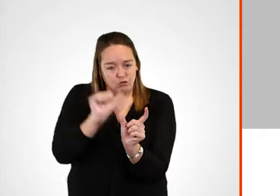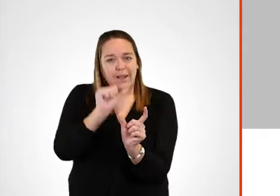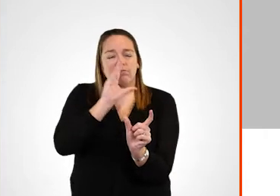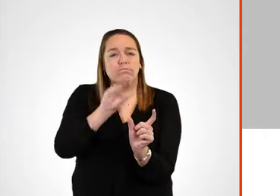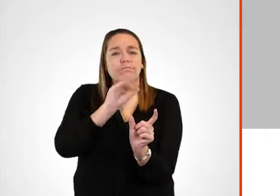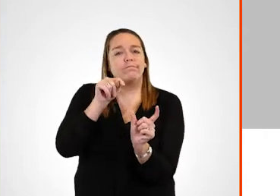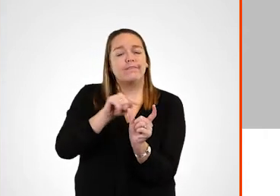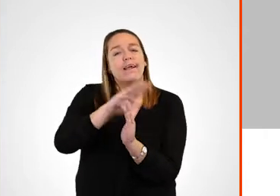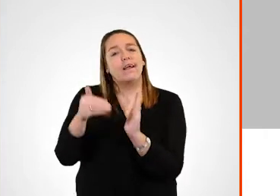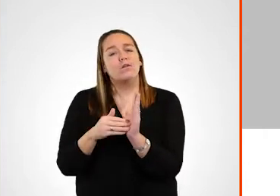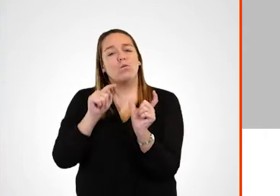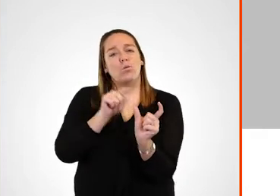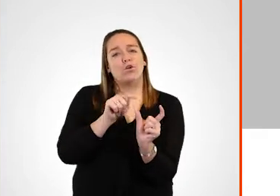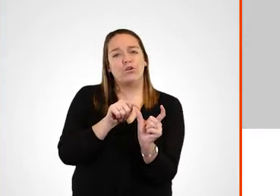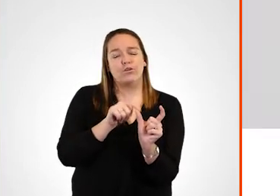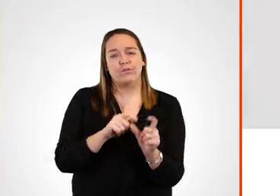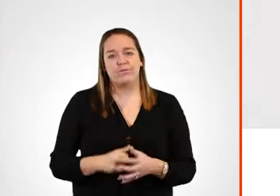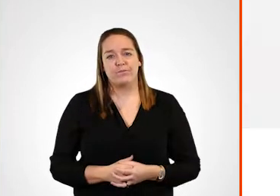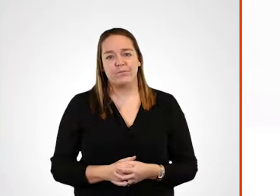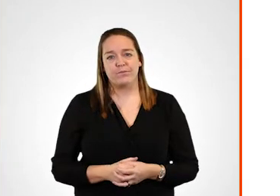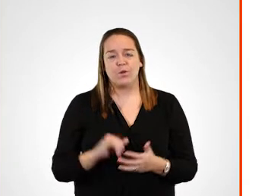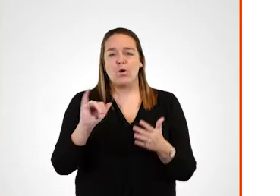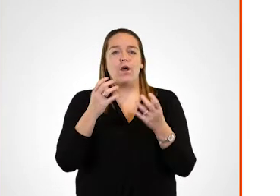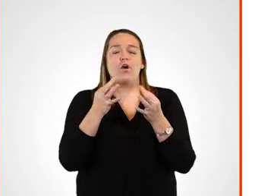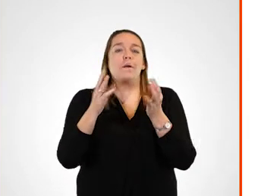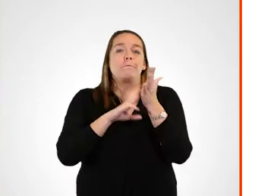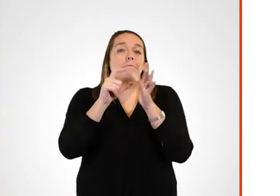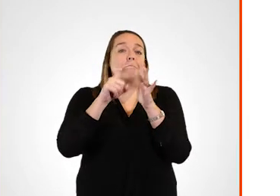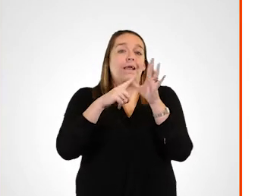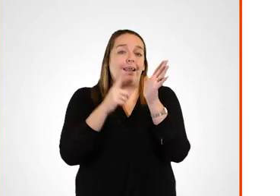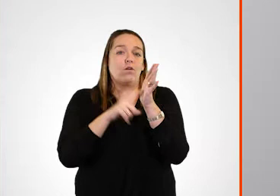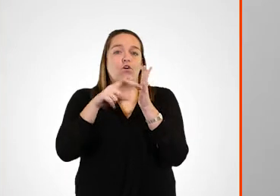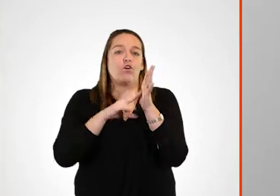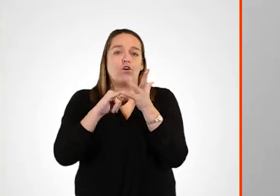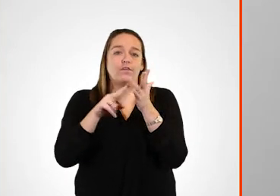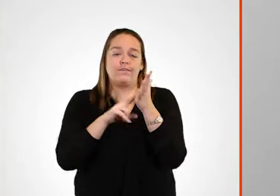or, to carry it a little further, with medial consonants as well.